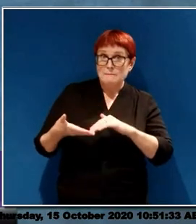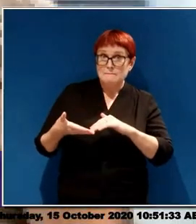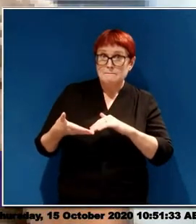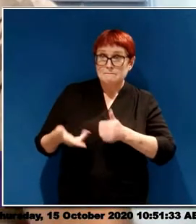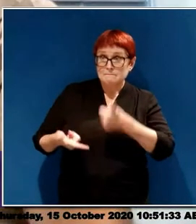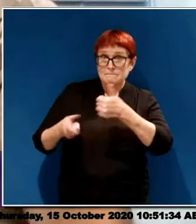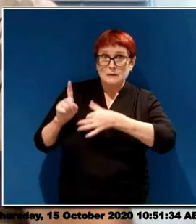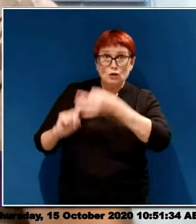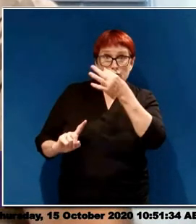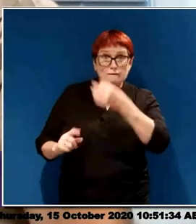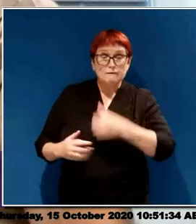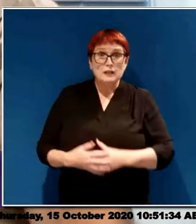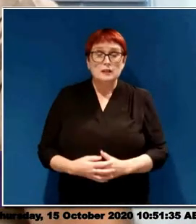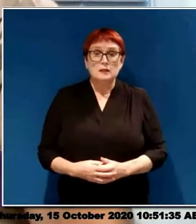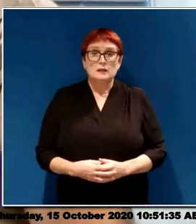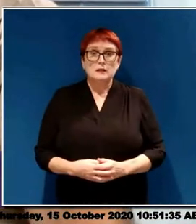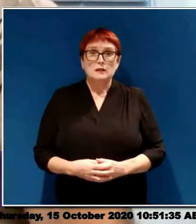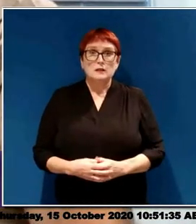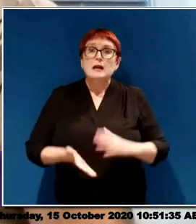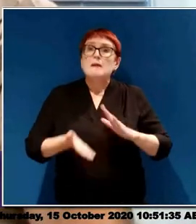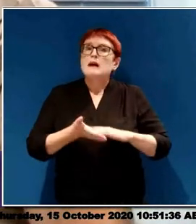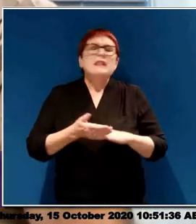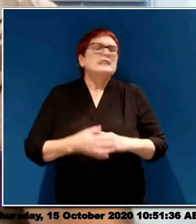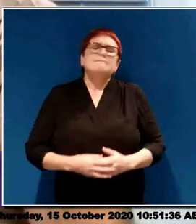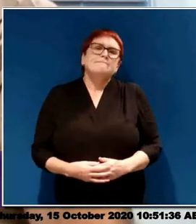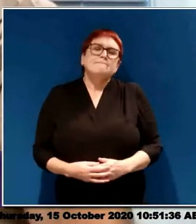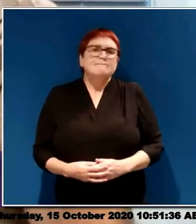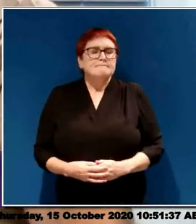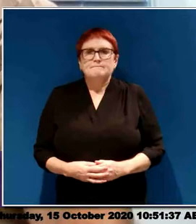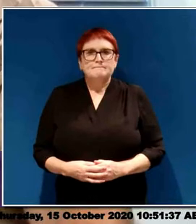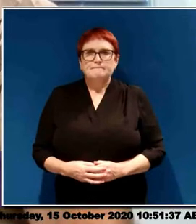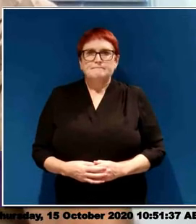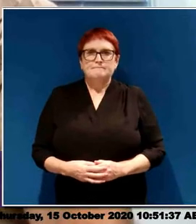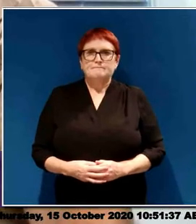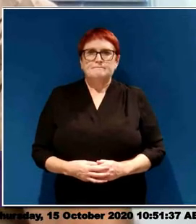Basically no. I think it was too little too late.